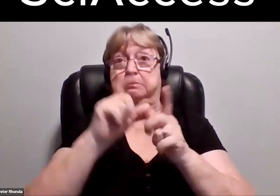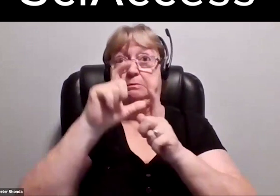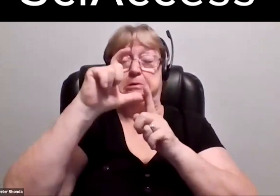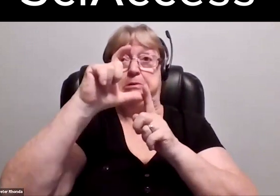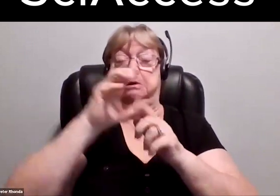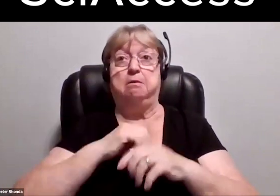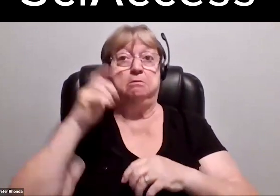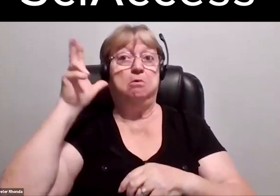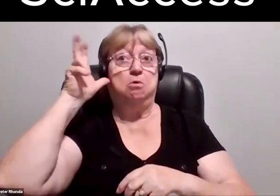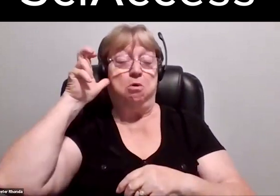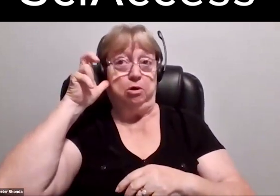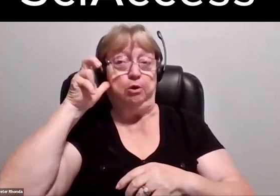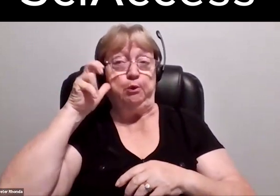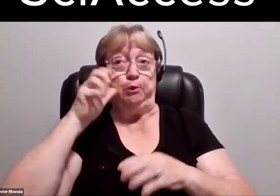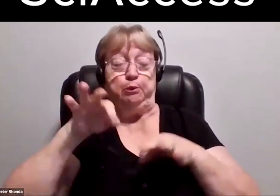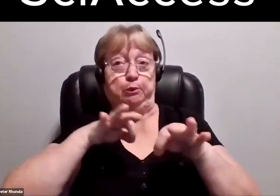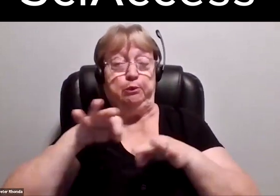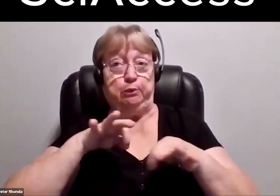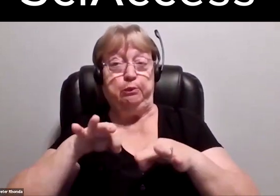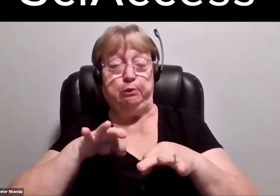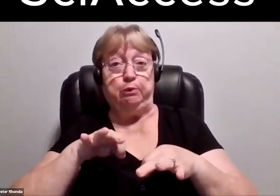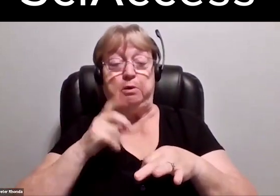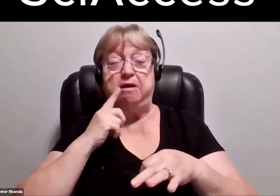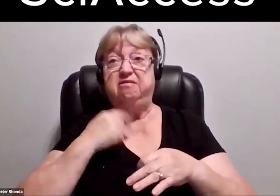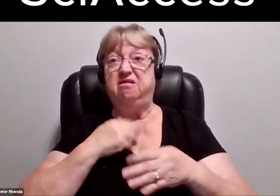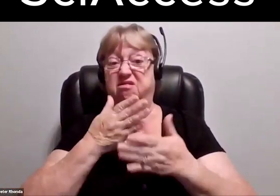and we have the parts laid out in a specific sequence